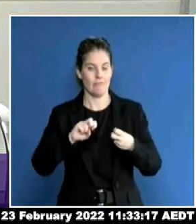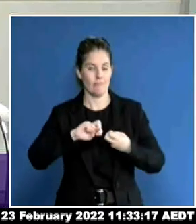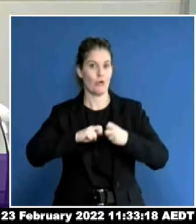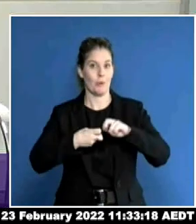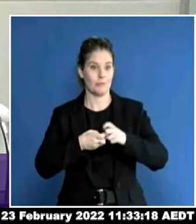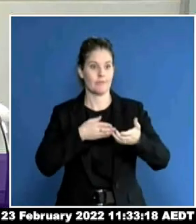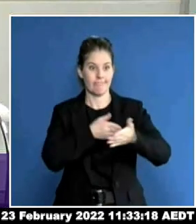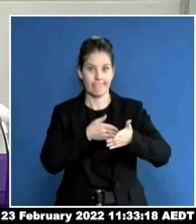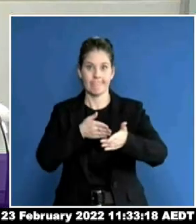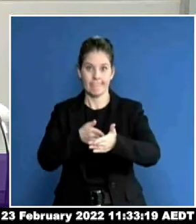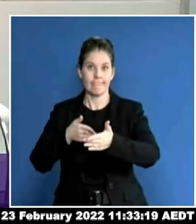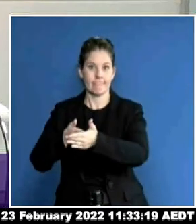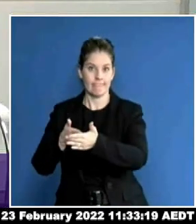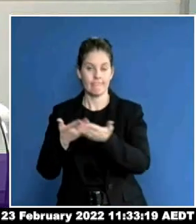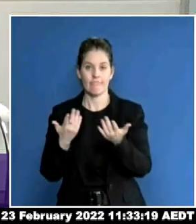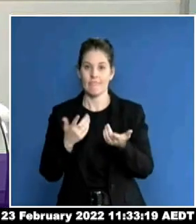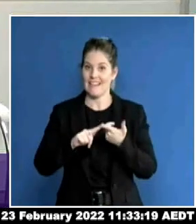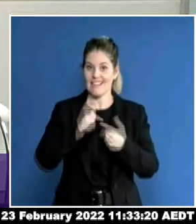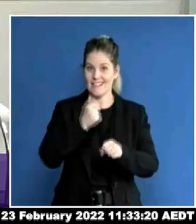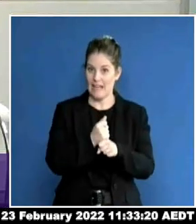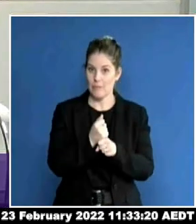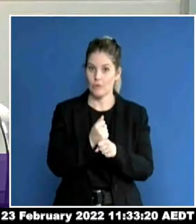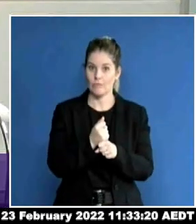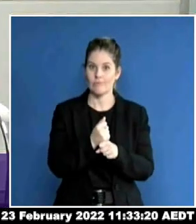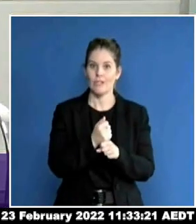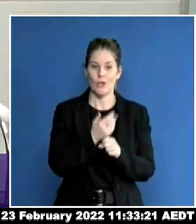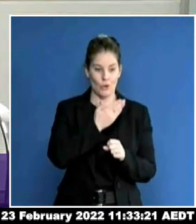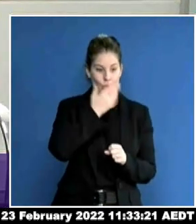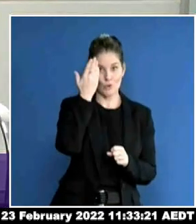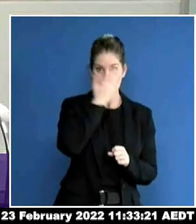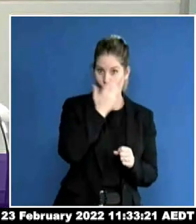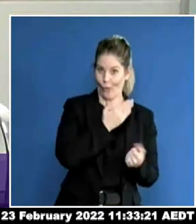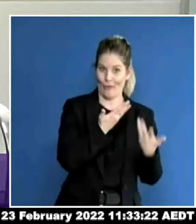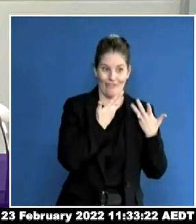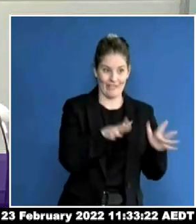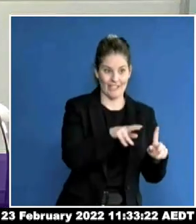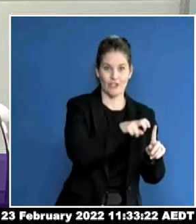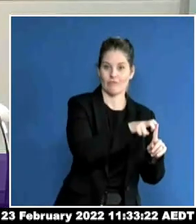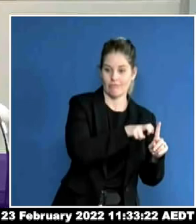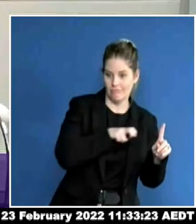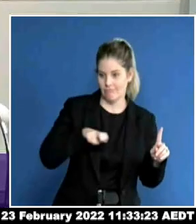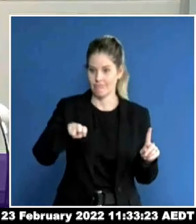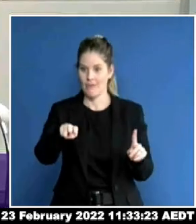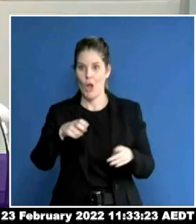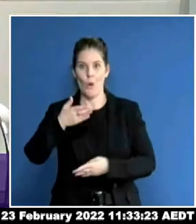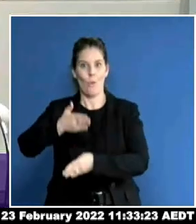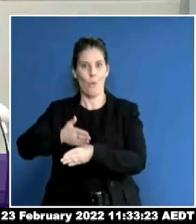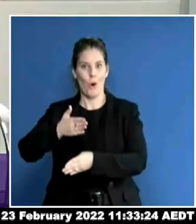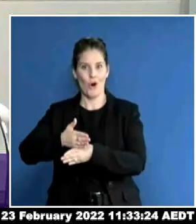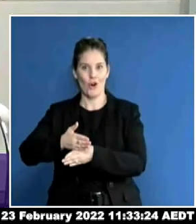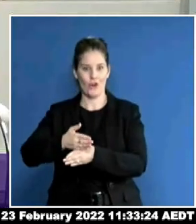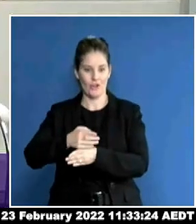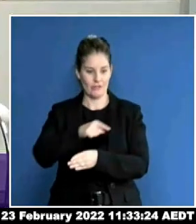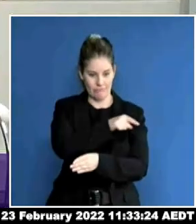the transition from school to work. What are some of the key issues that young people face at this stage?